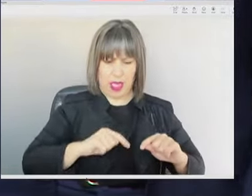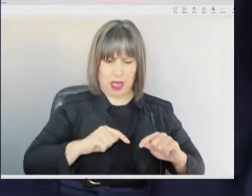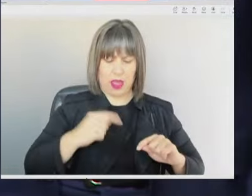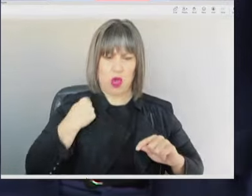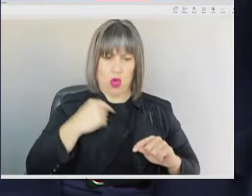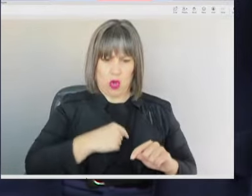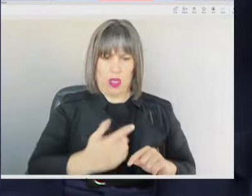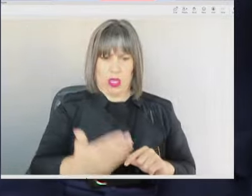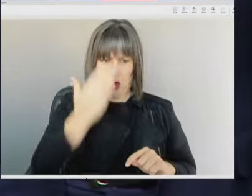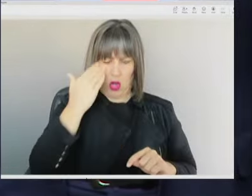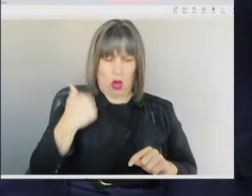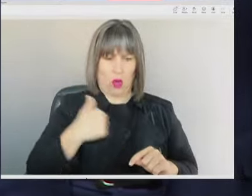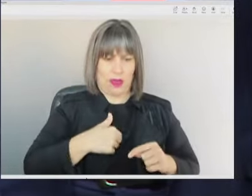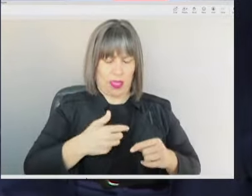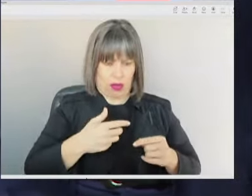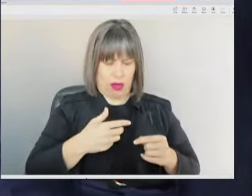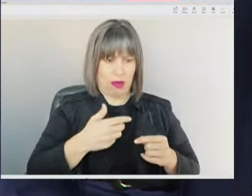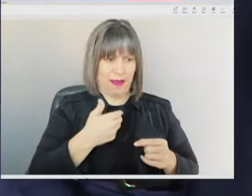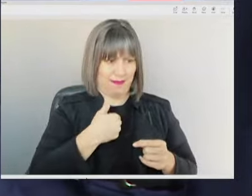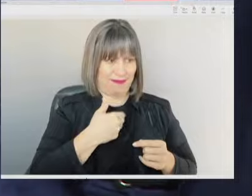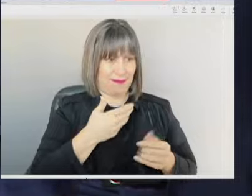as part of the law, they're getting grants already, one's out the door, there's another